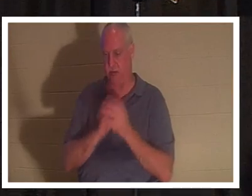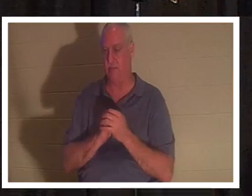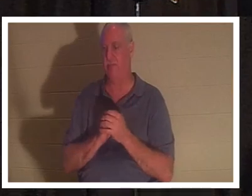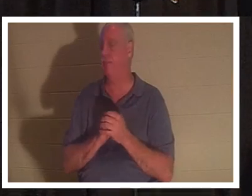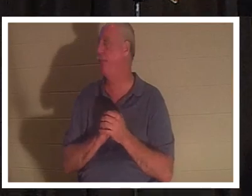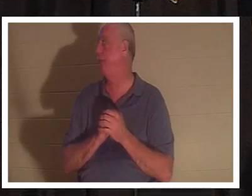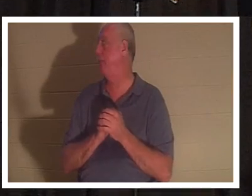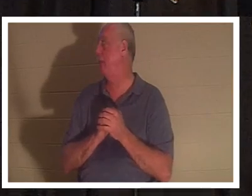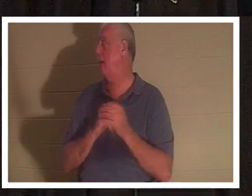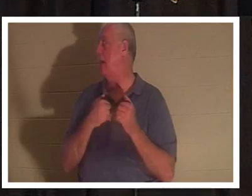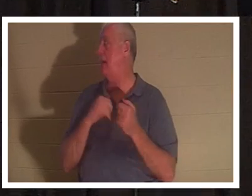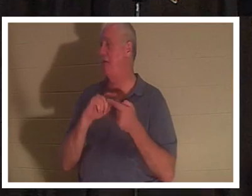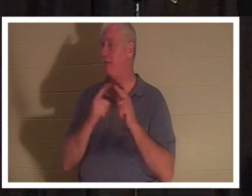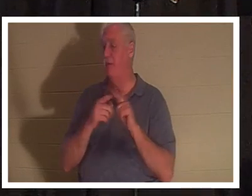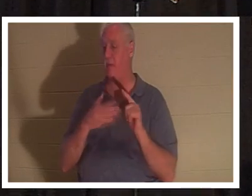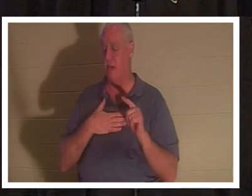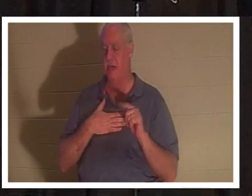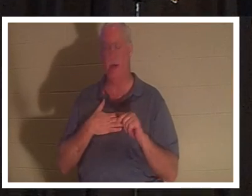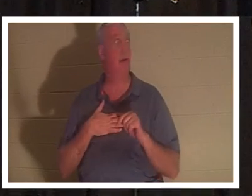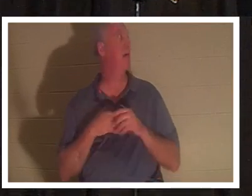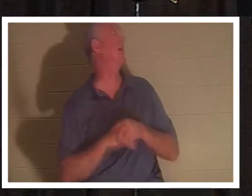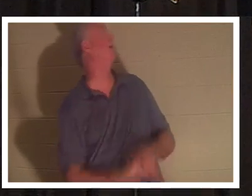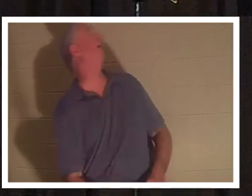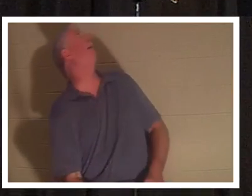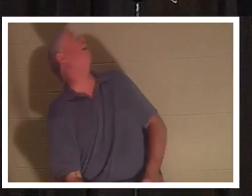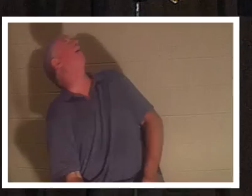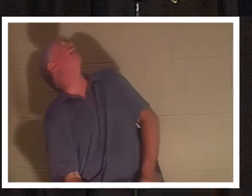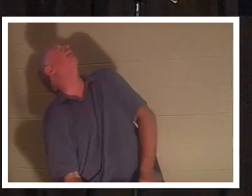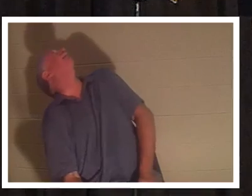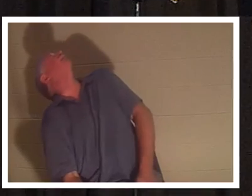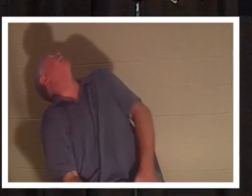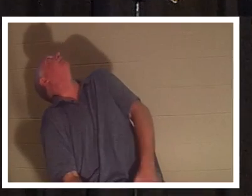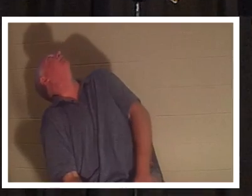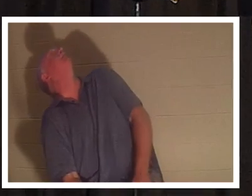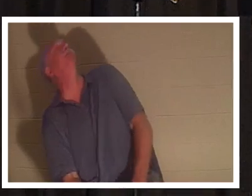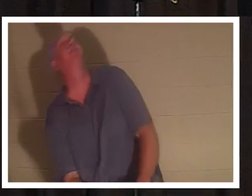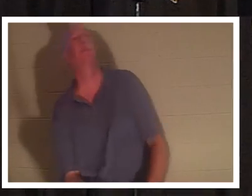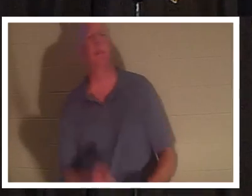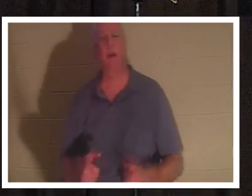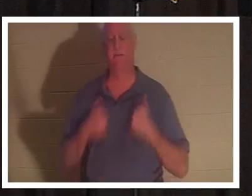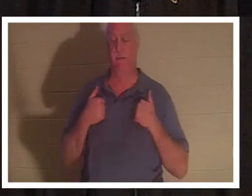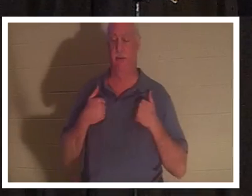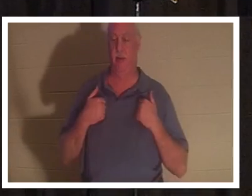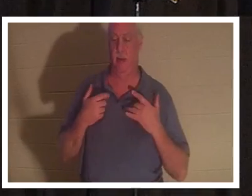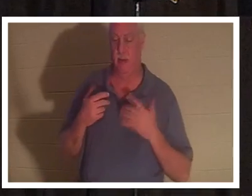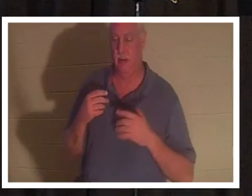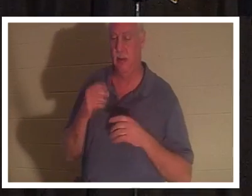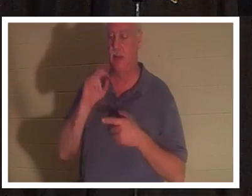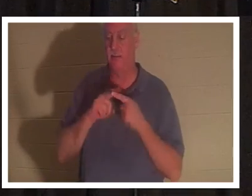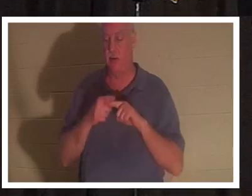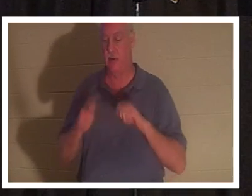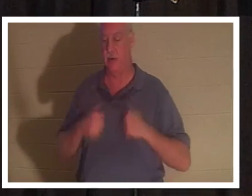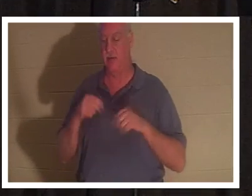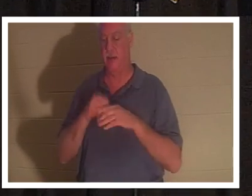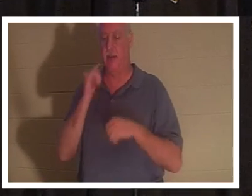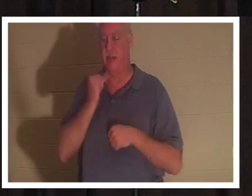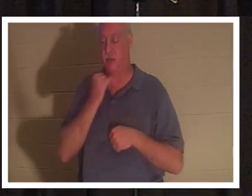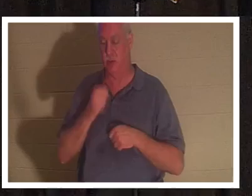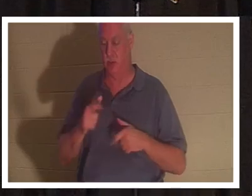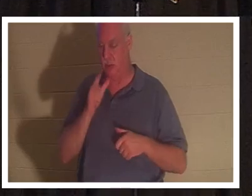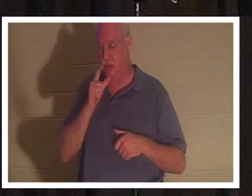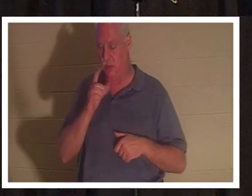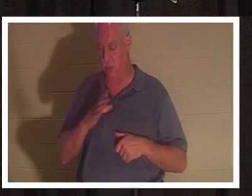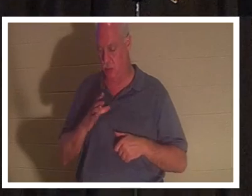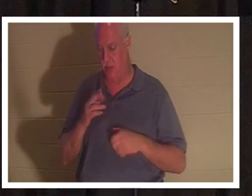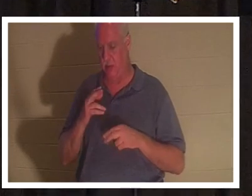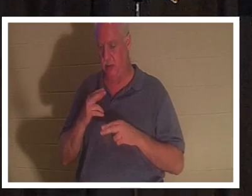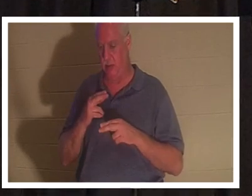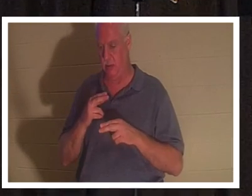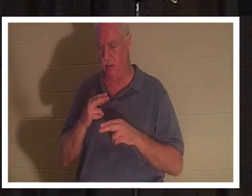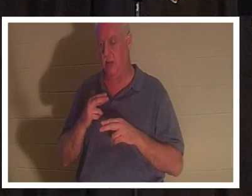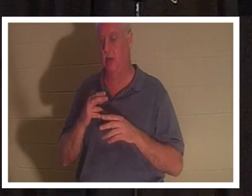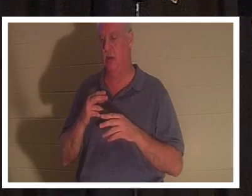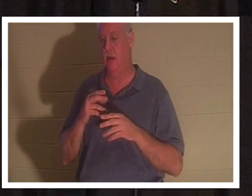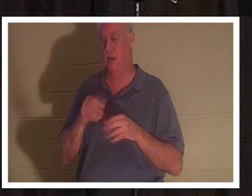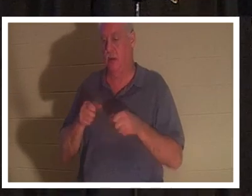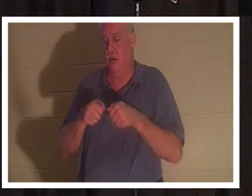of mine that lives in Israel. A lady by the name of Christine, and she lost her baby. She